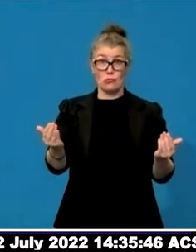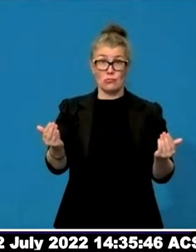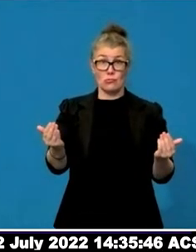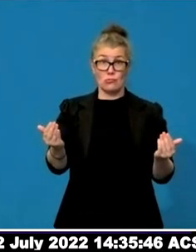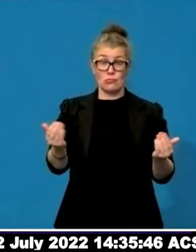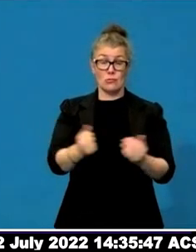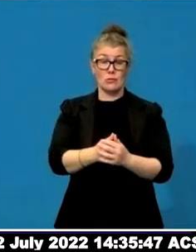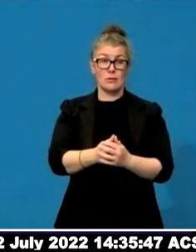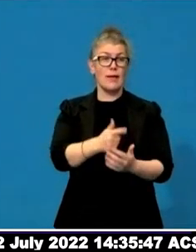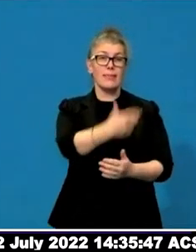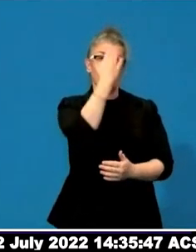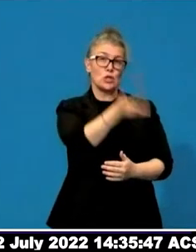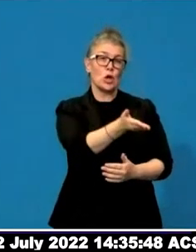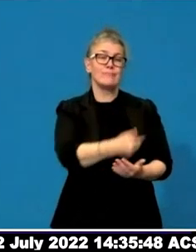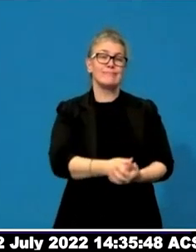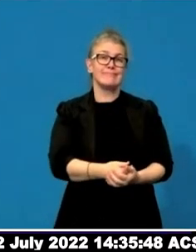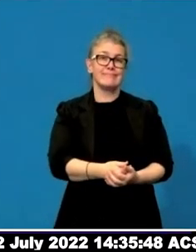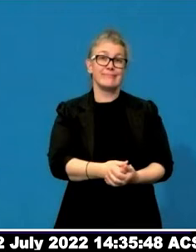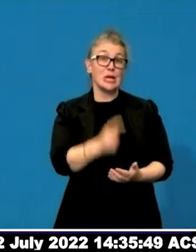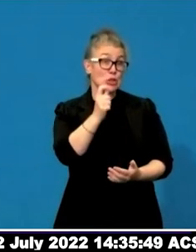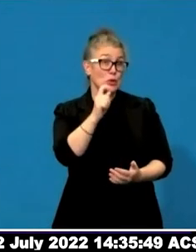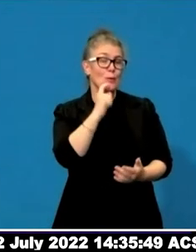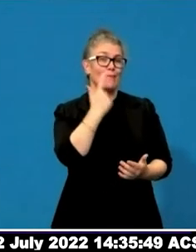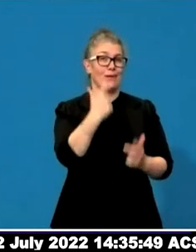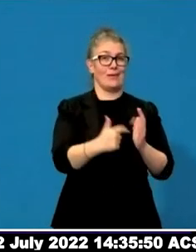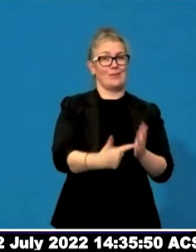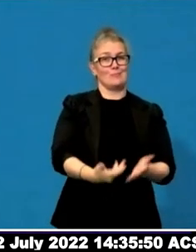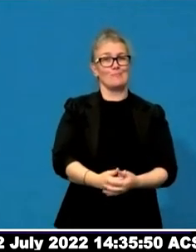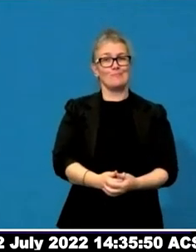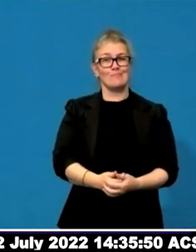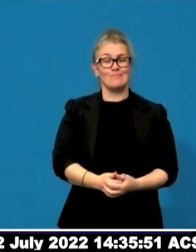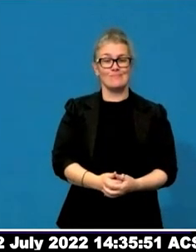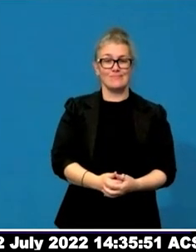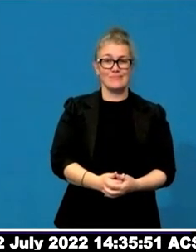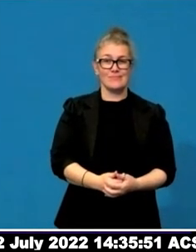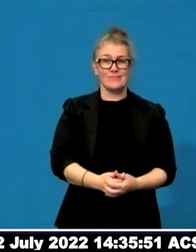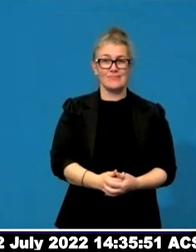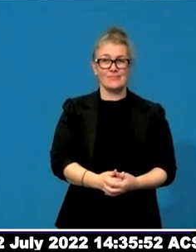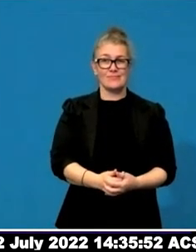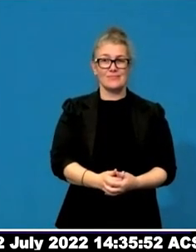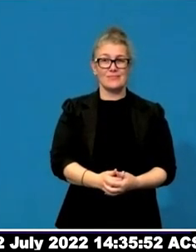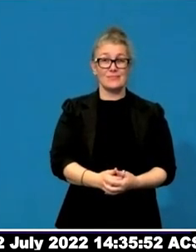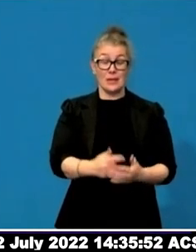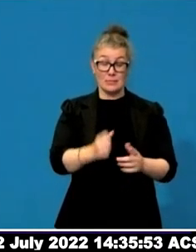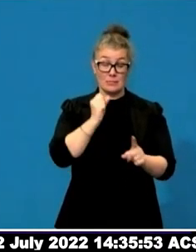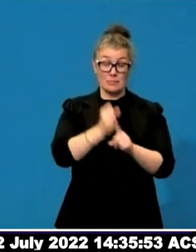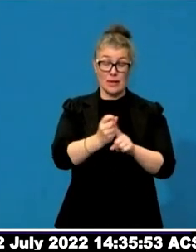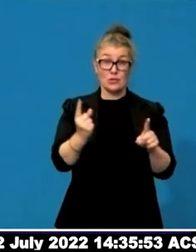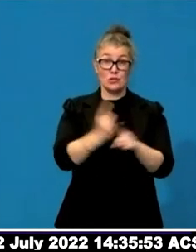They don't know this yet. They're soon to find out. So has this been a change in your thinking as well? Absolutely, absolutely.